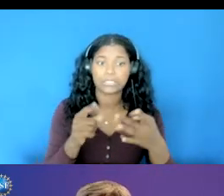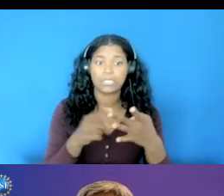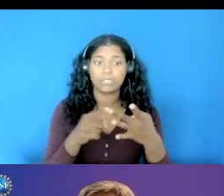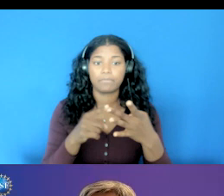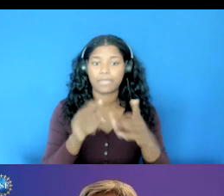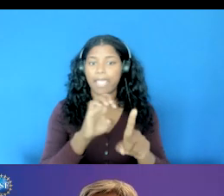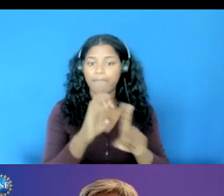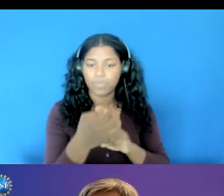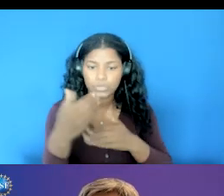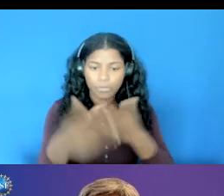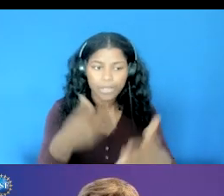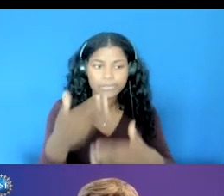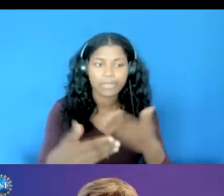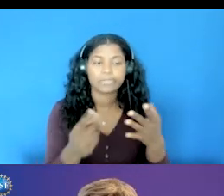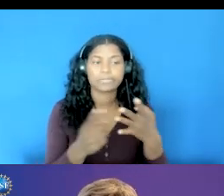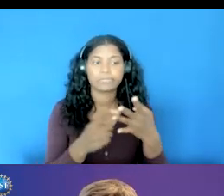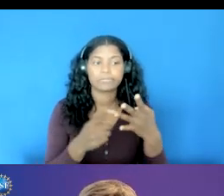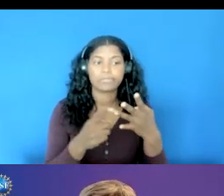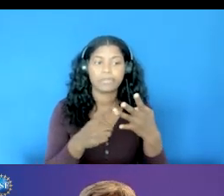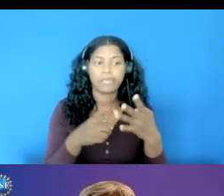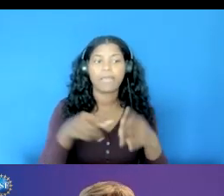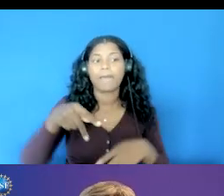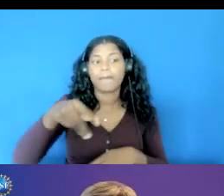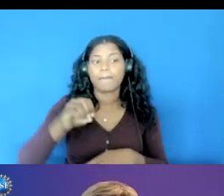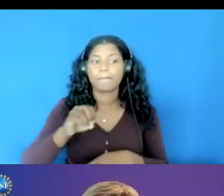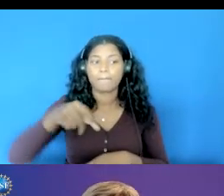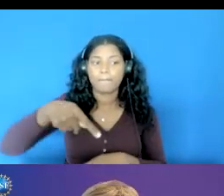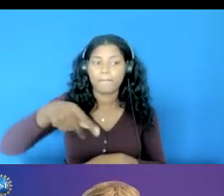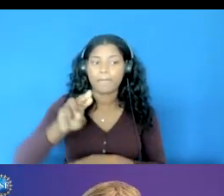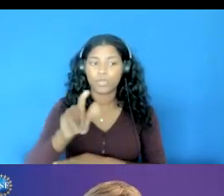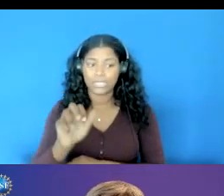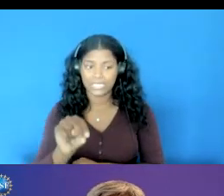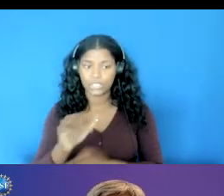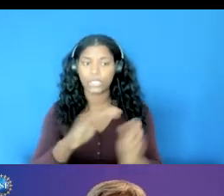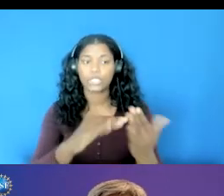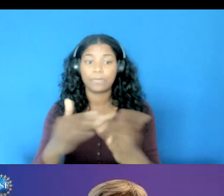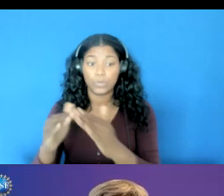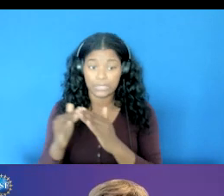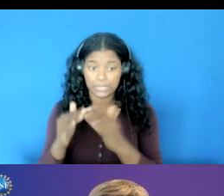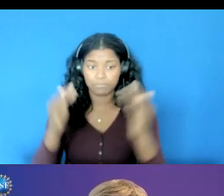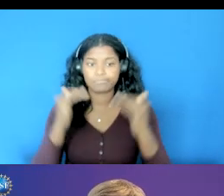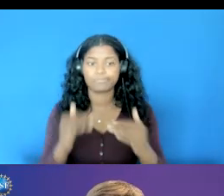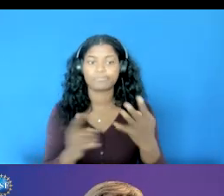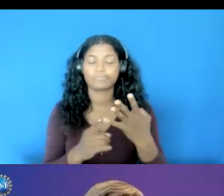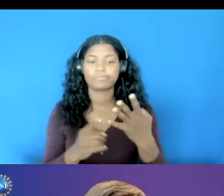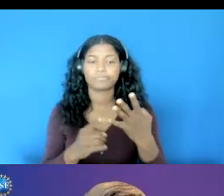and systematics and biodiversity science. DEB also sponsors several special programs.